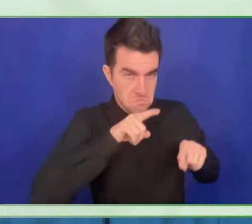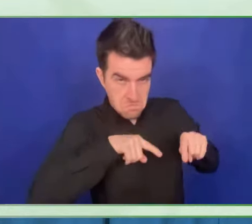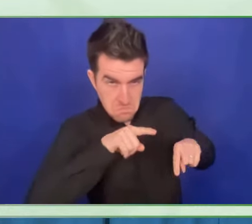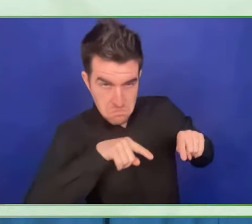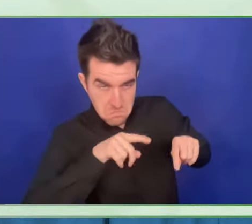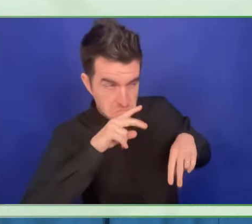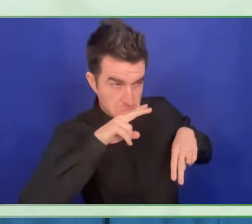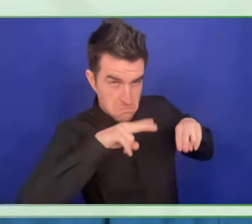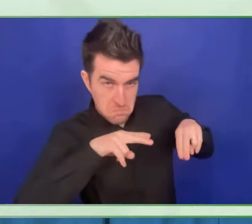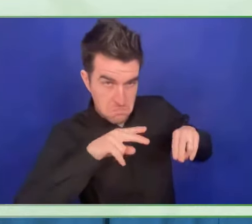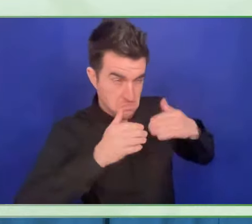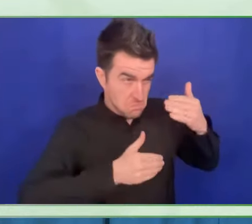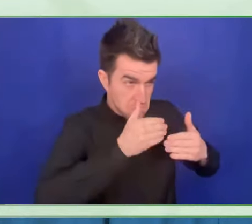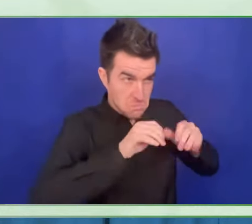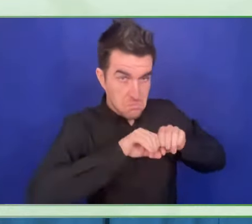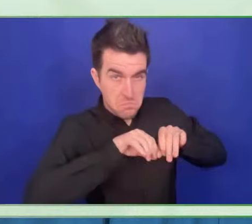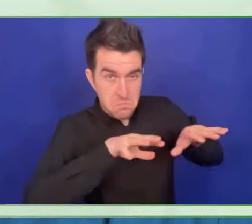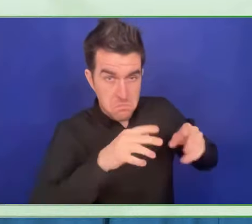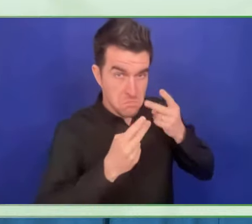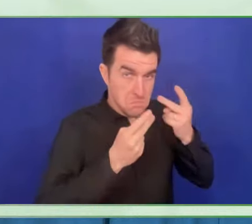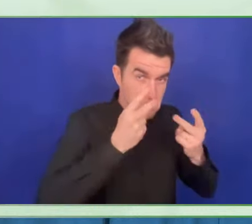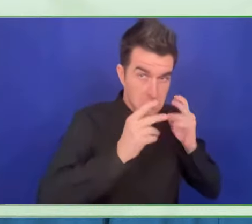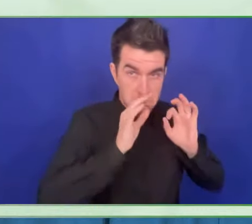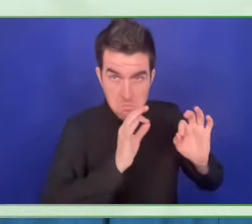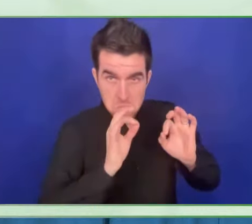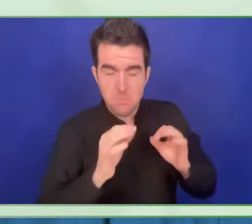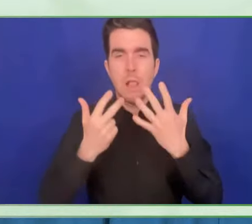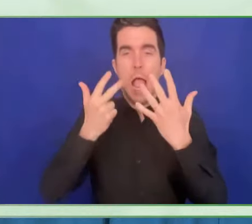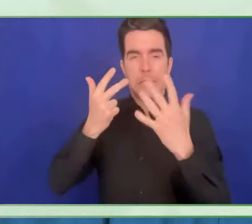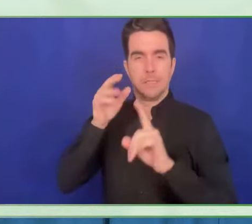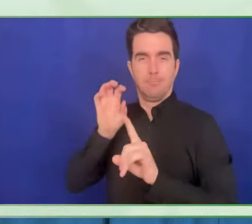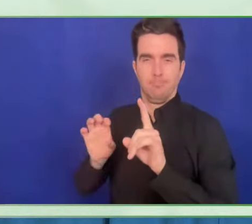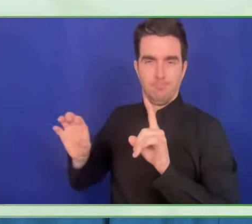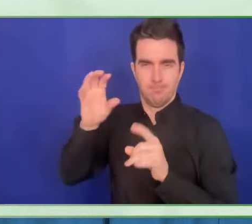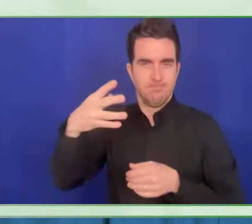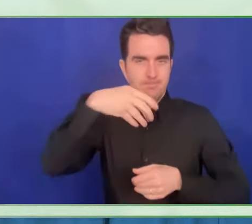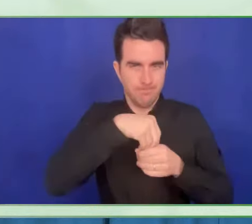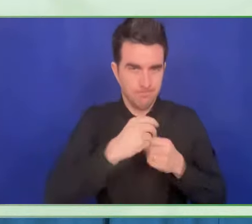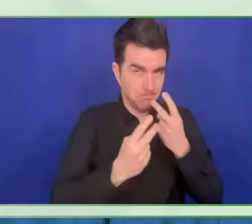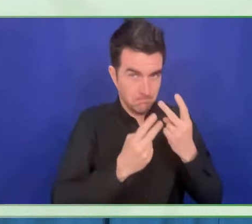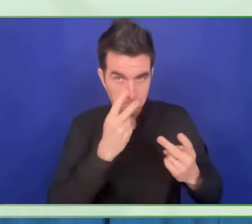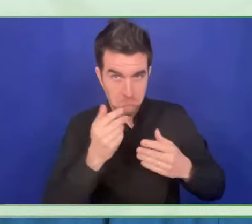We are now going to do this at a European level, all the 27 member states.